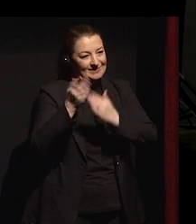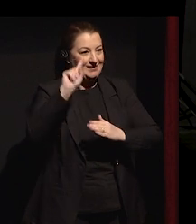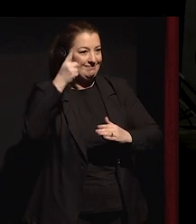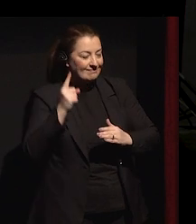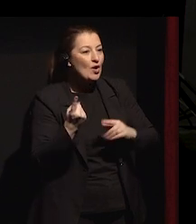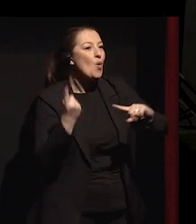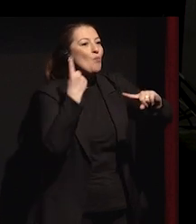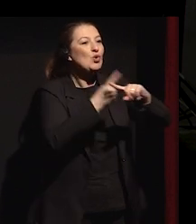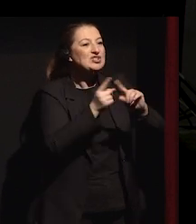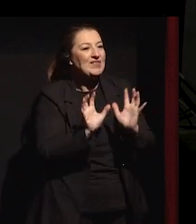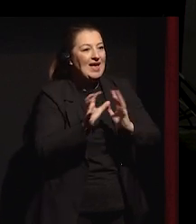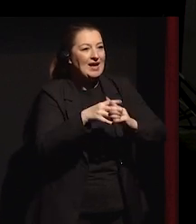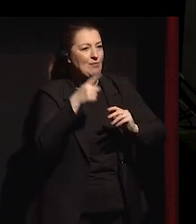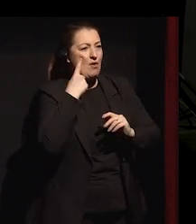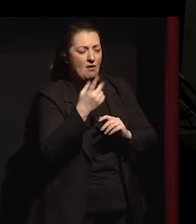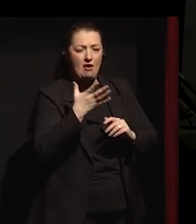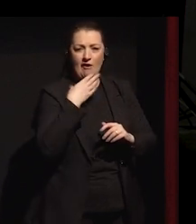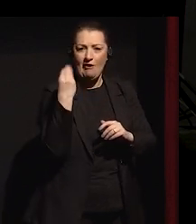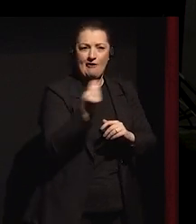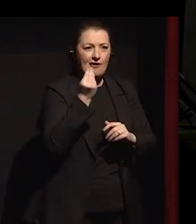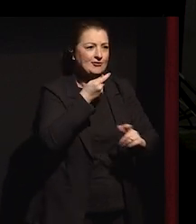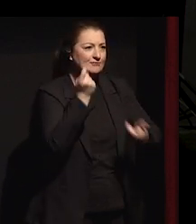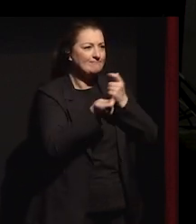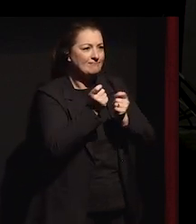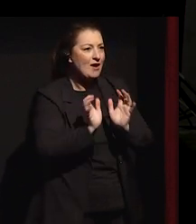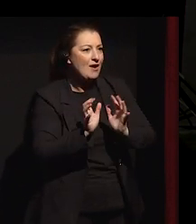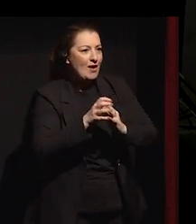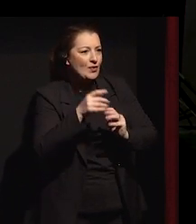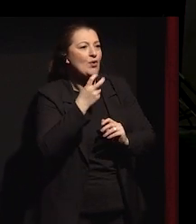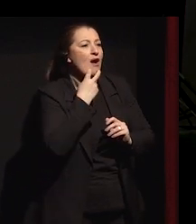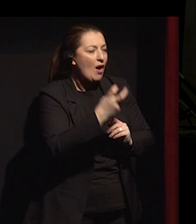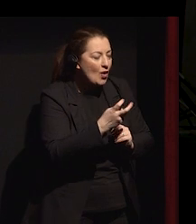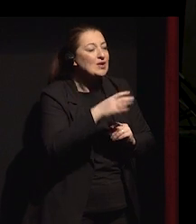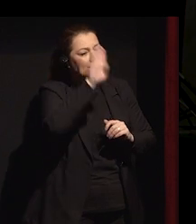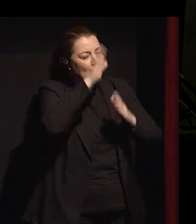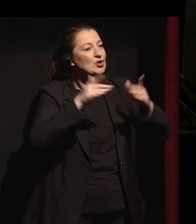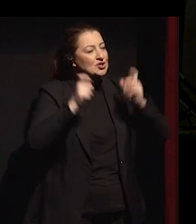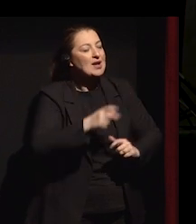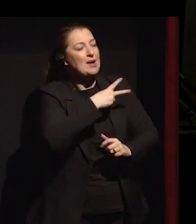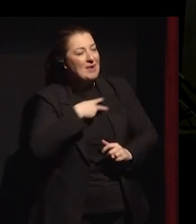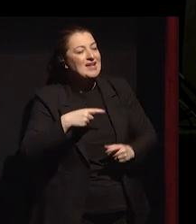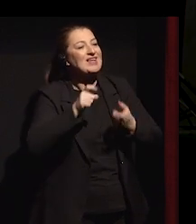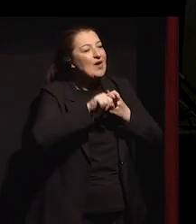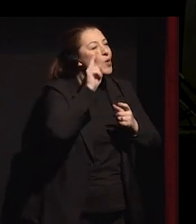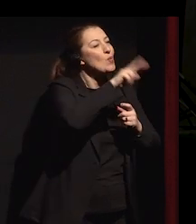under the leadership of our beloved festival producer Ayşegül Turfan, to all the Municipality and Gazhane Museum's personnel,